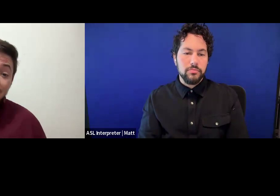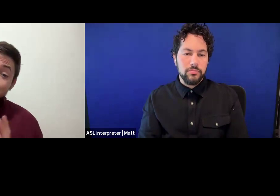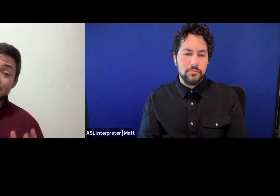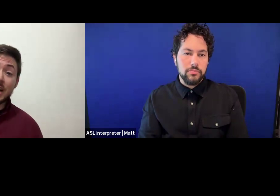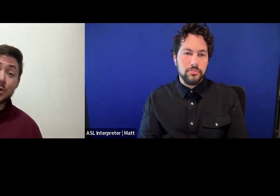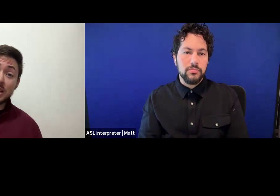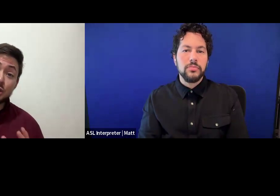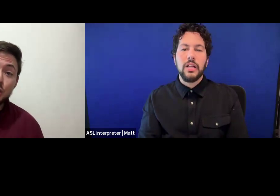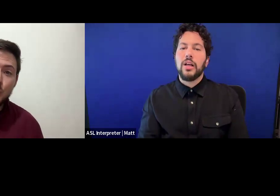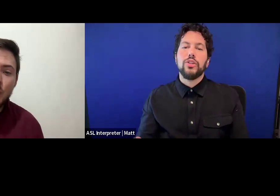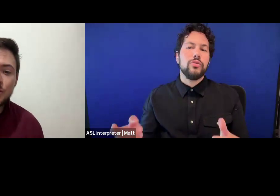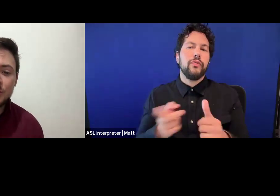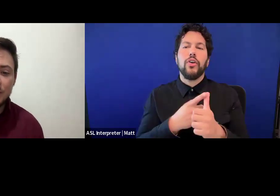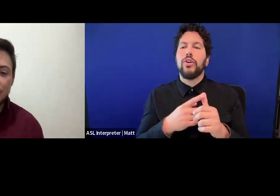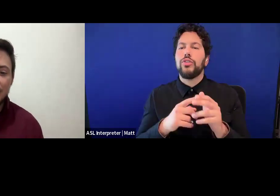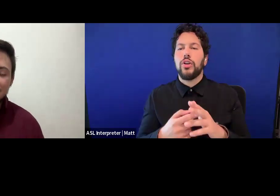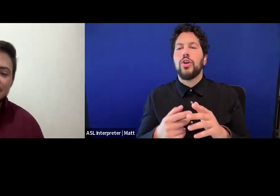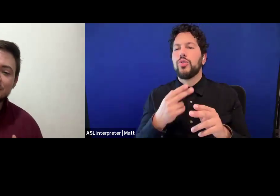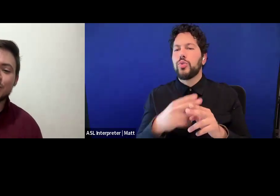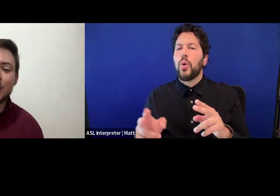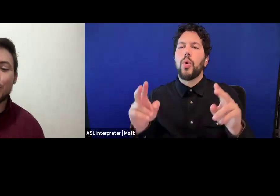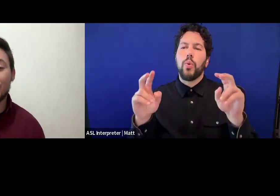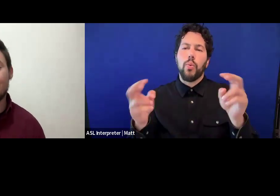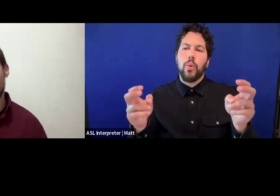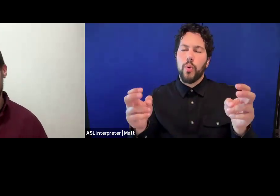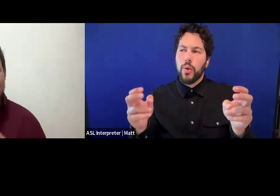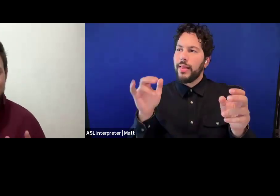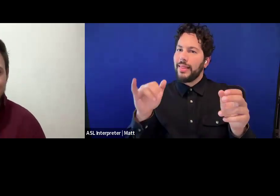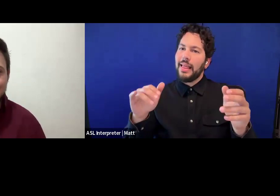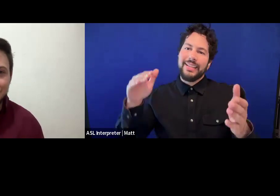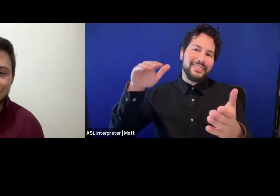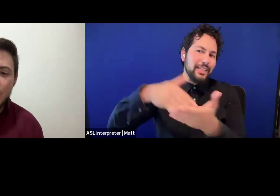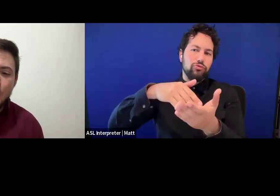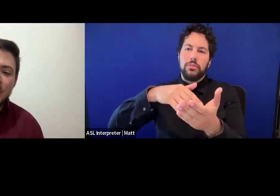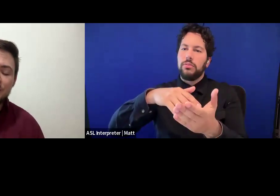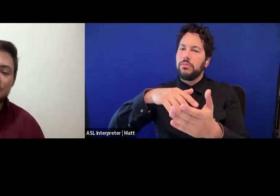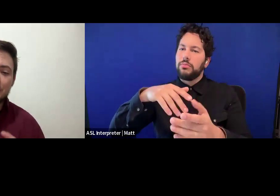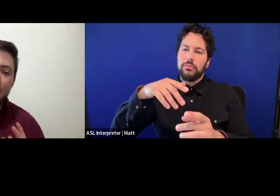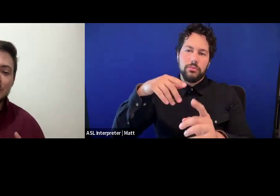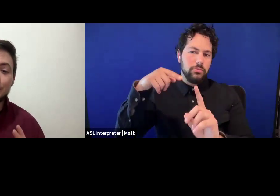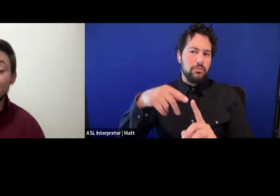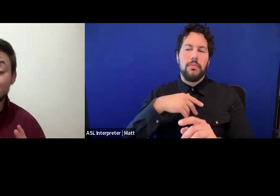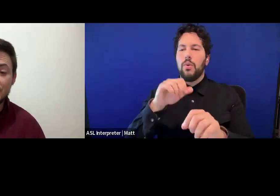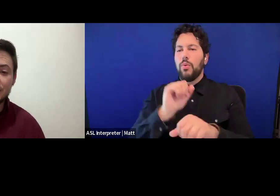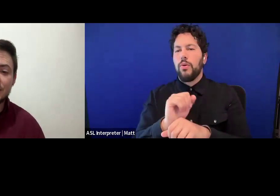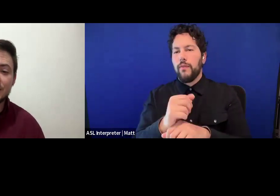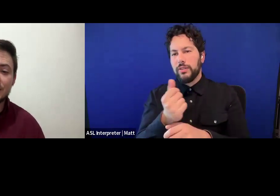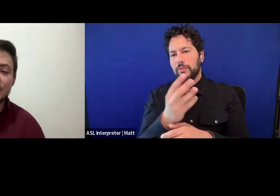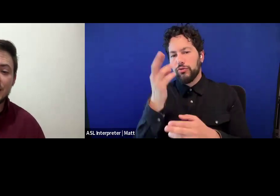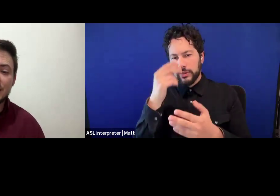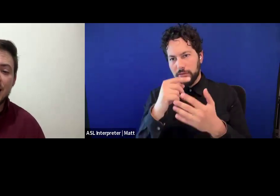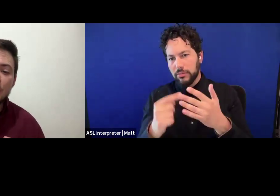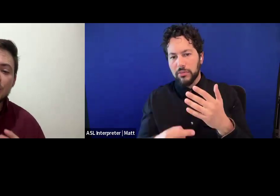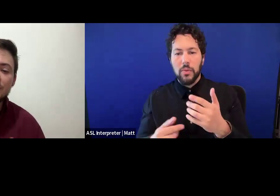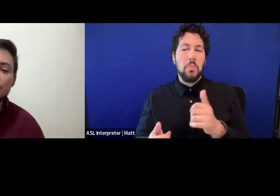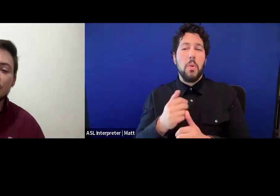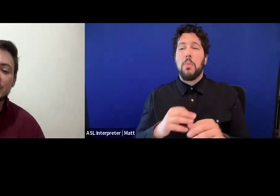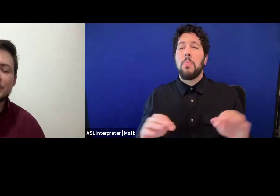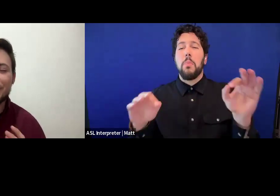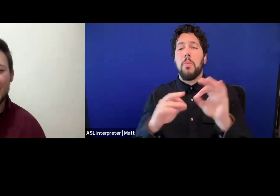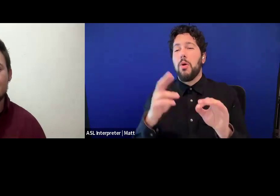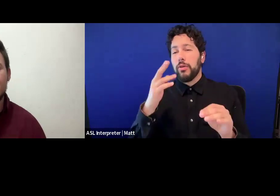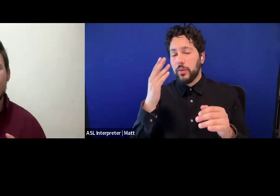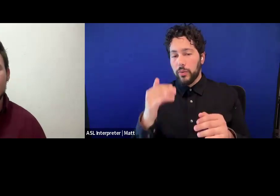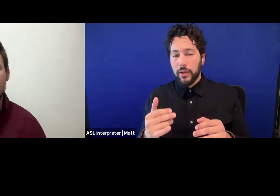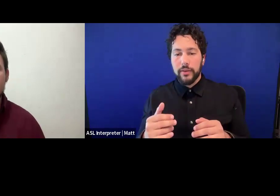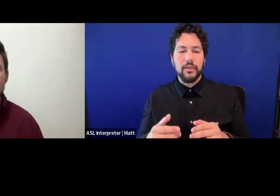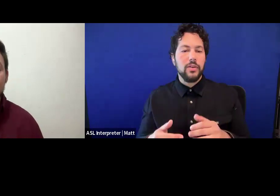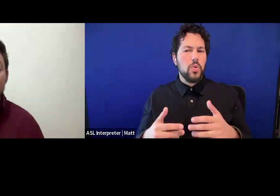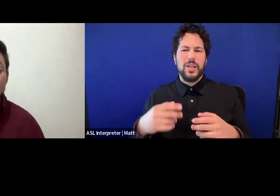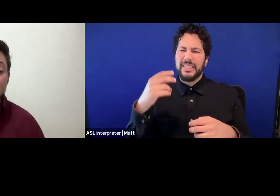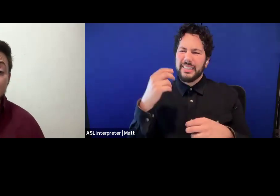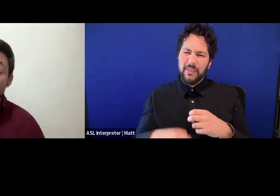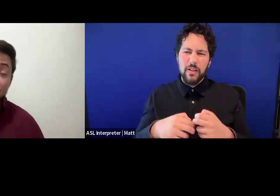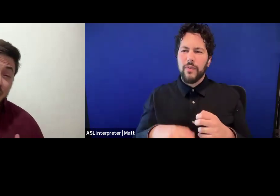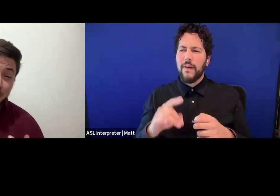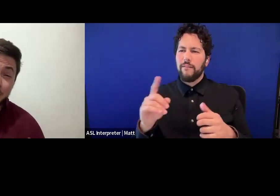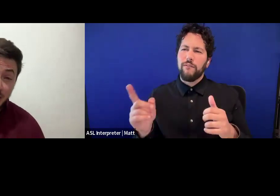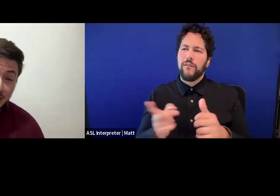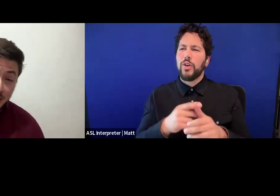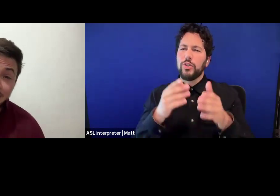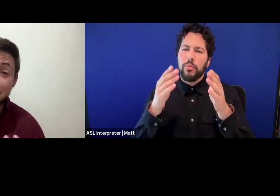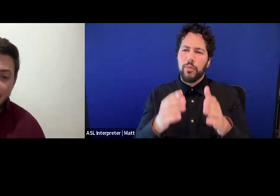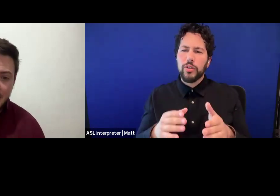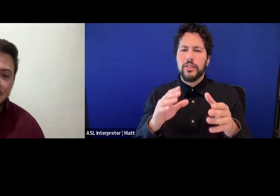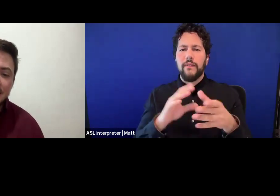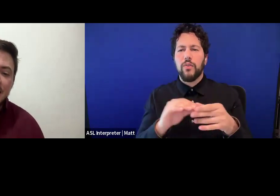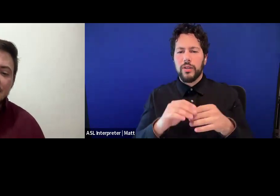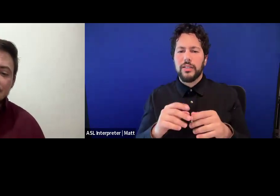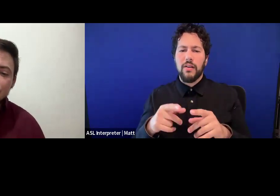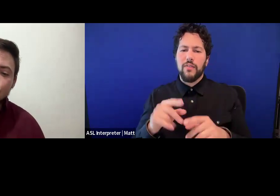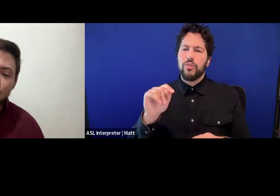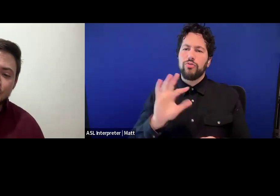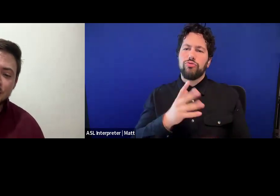I would like to start with a short quote that is central to my work for many reasons. One of the most important reasons is how difficult is to find first person voices of transmasculinities in the past, and this quote.